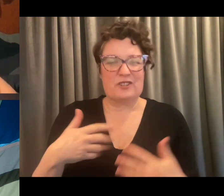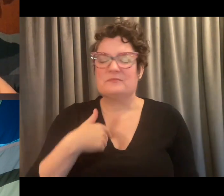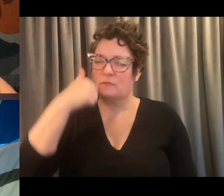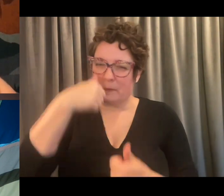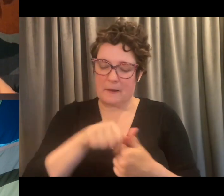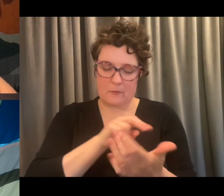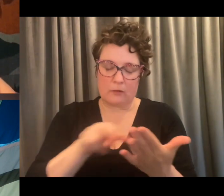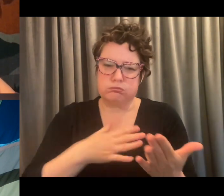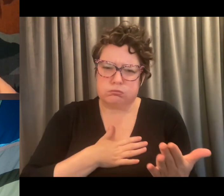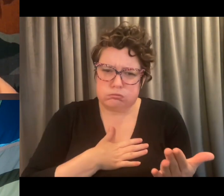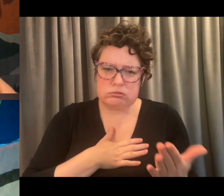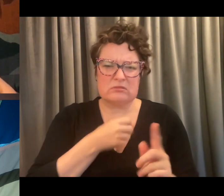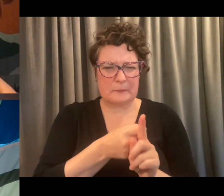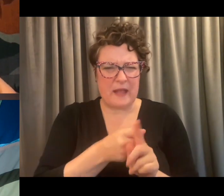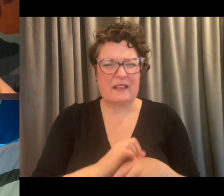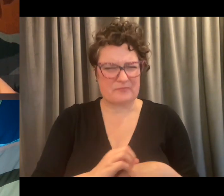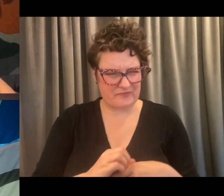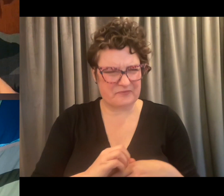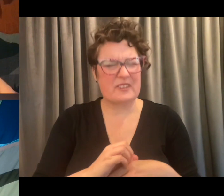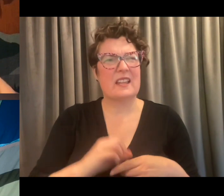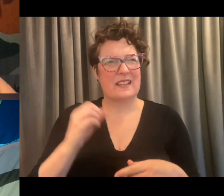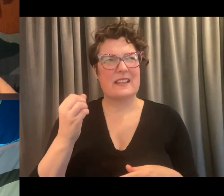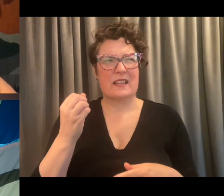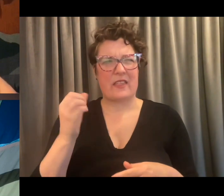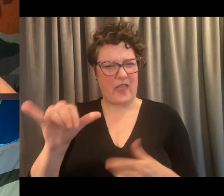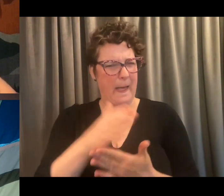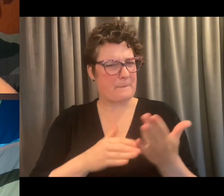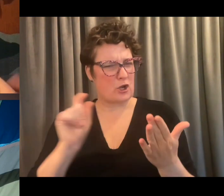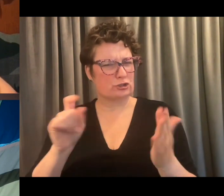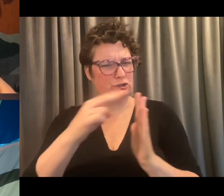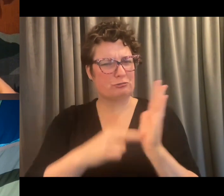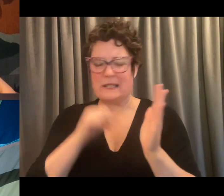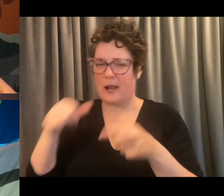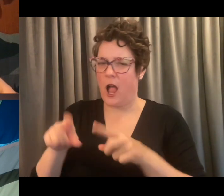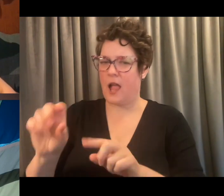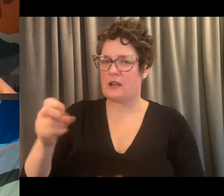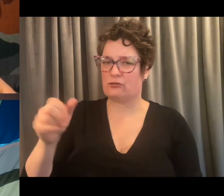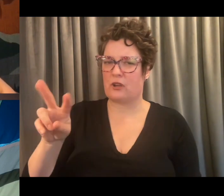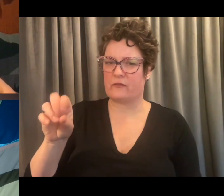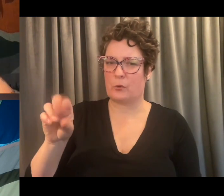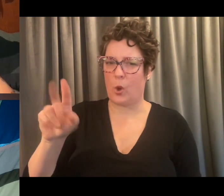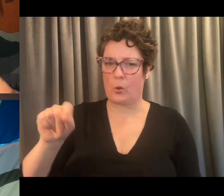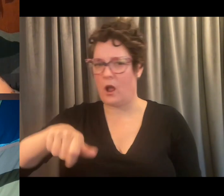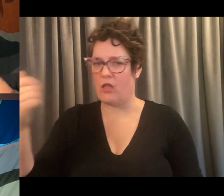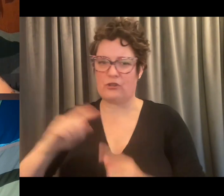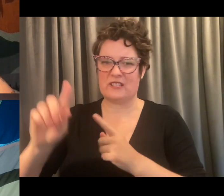And it's like you read that part, not at Shavuot, it's like a totally different part of the year. Yeah, but it was cool.